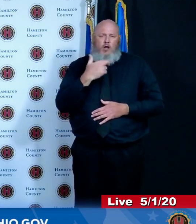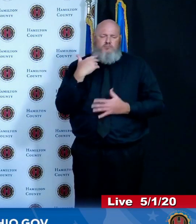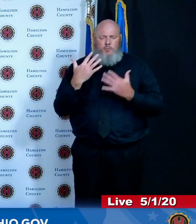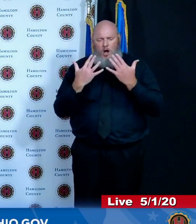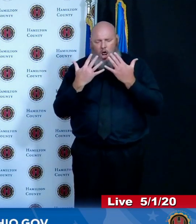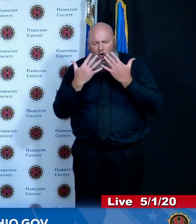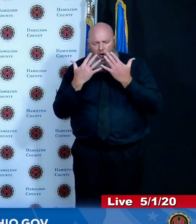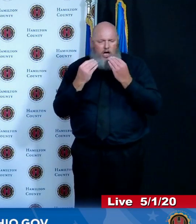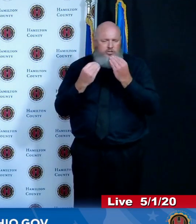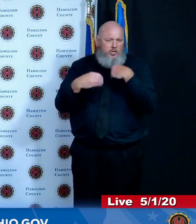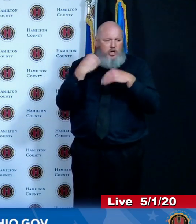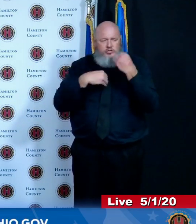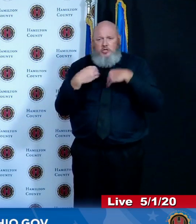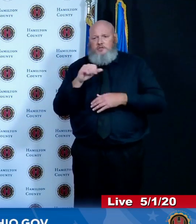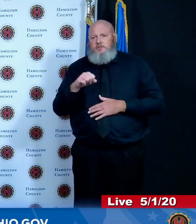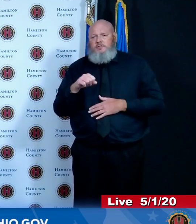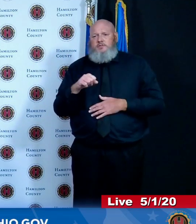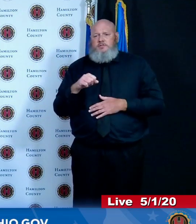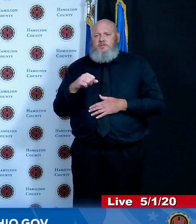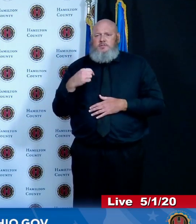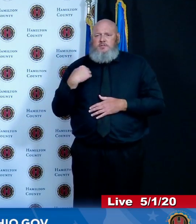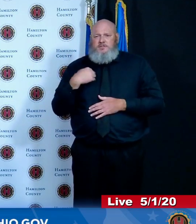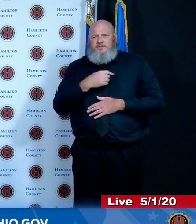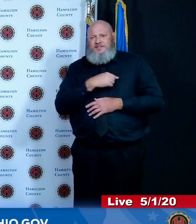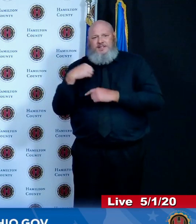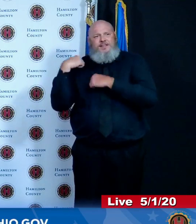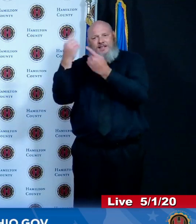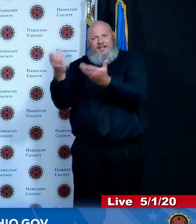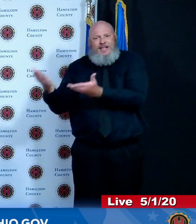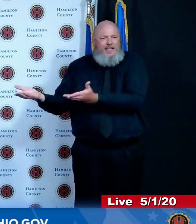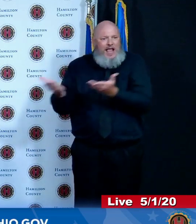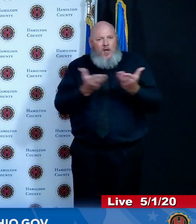people back inside of the restaurant so there is a task force being formed by